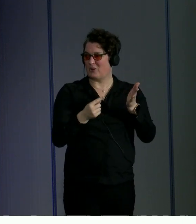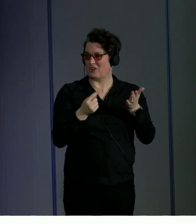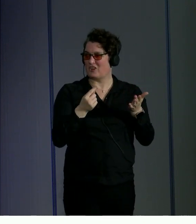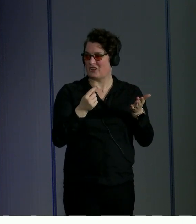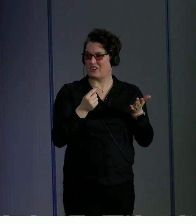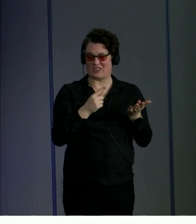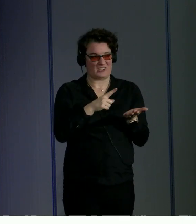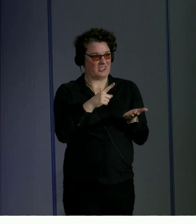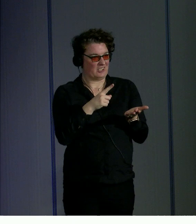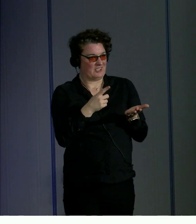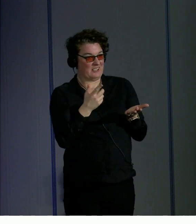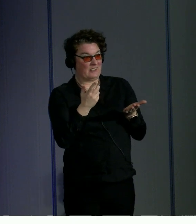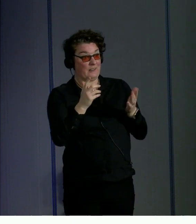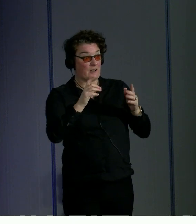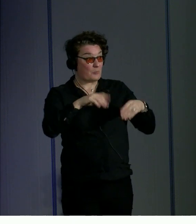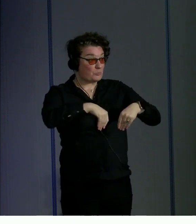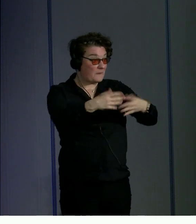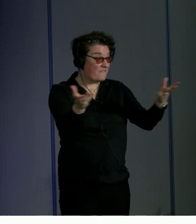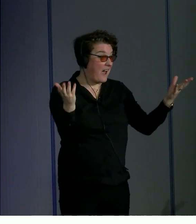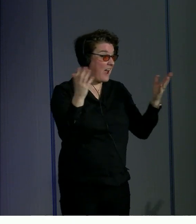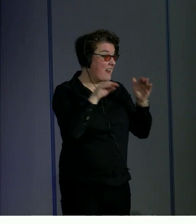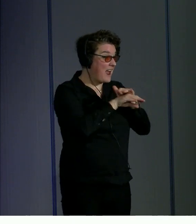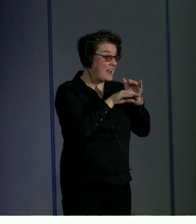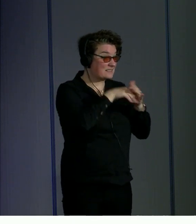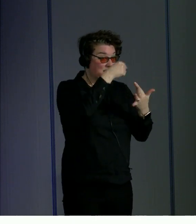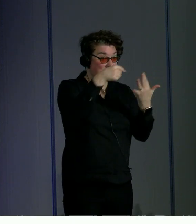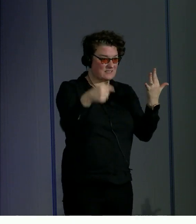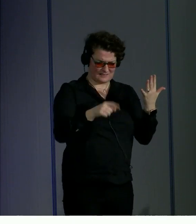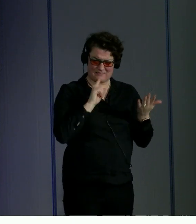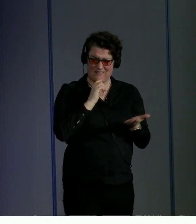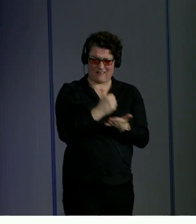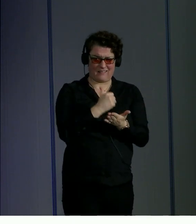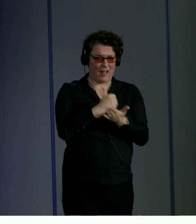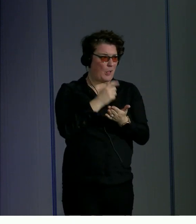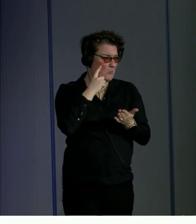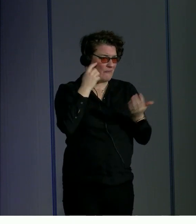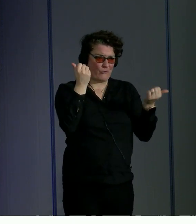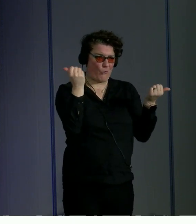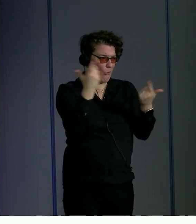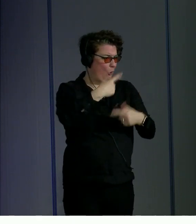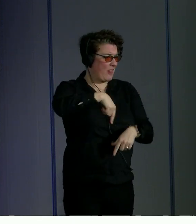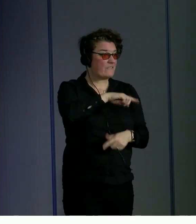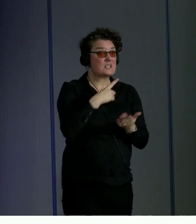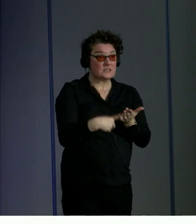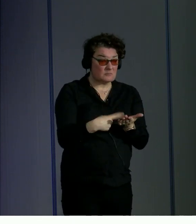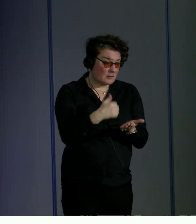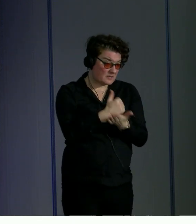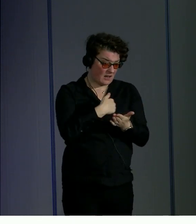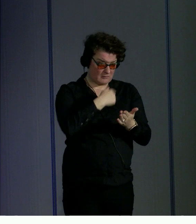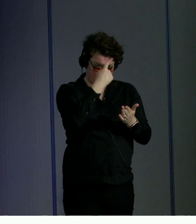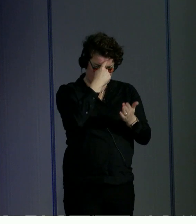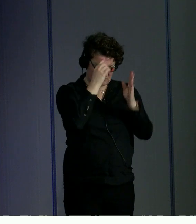be helpful to all of us. I also use that, by the way, sometimes just to focus on process and what